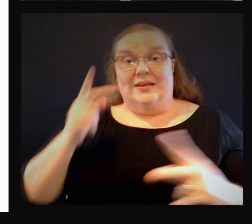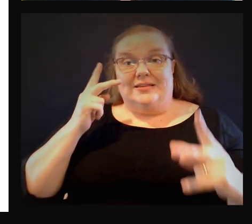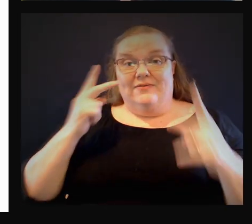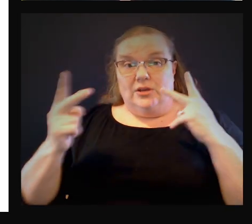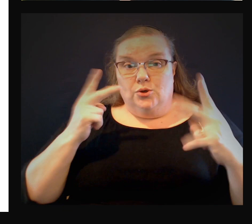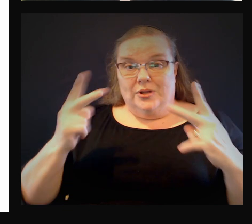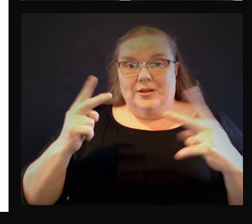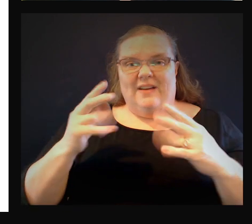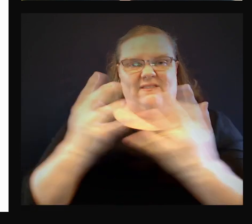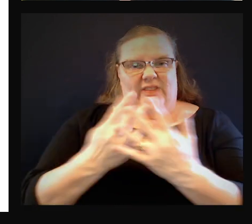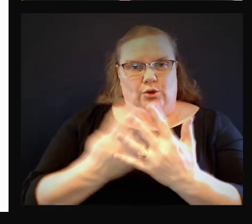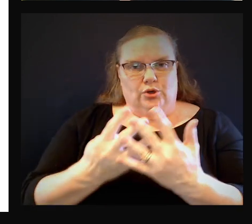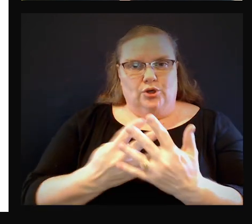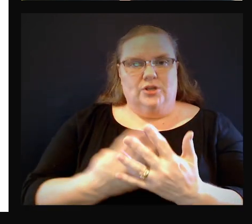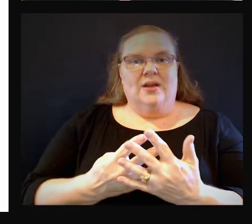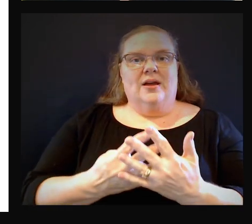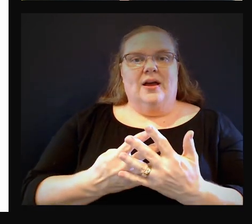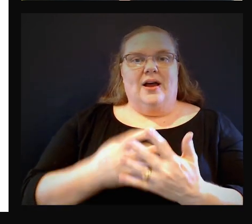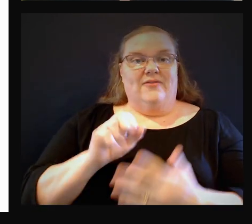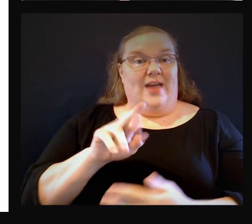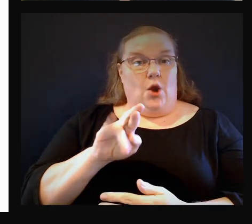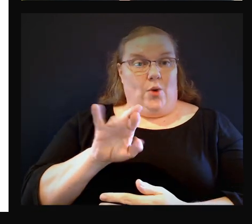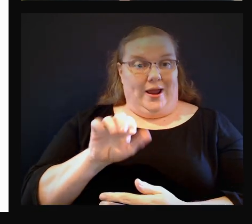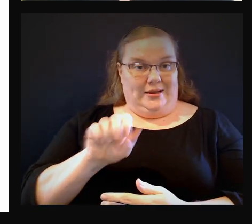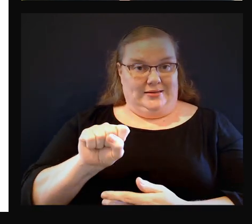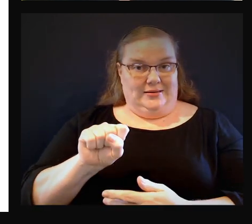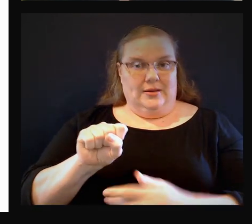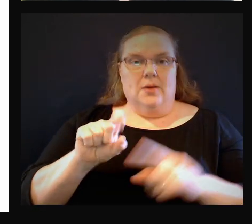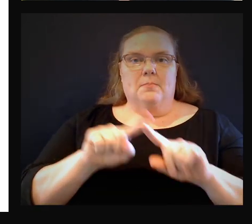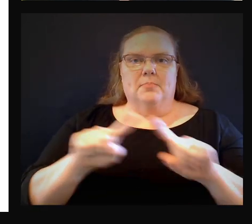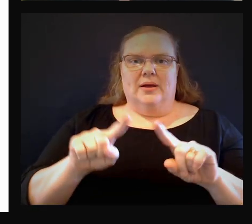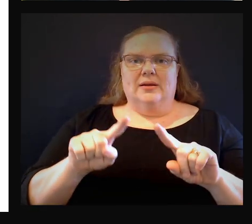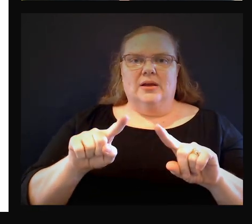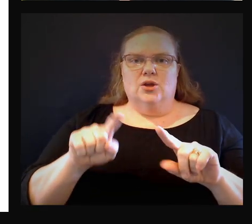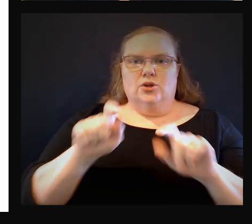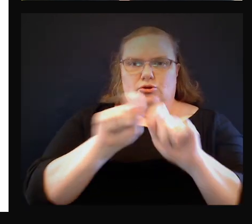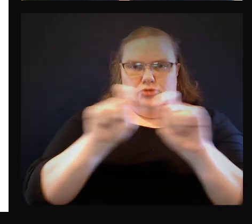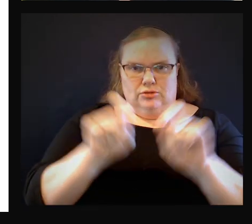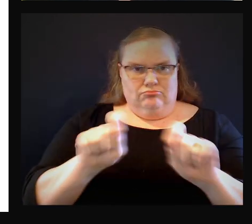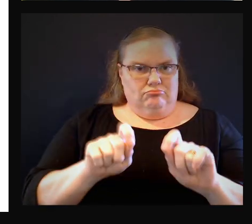that filters out elements of our TArray. This effectively uses a while loop to iterate through the elements of the array.